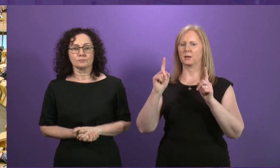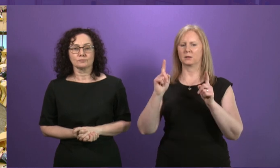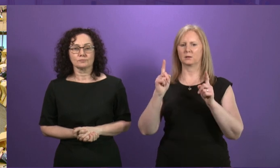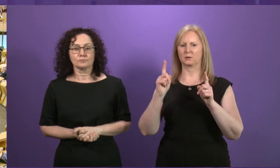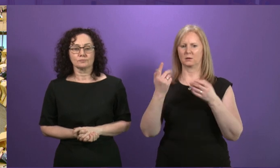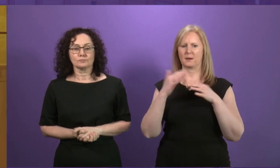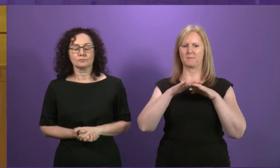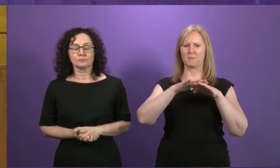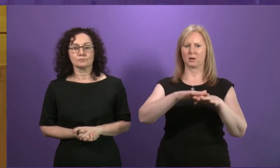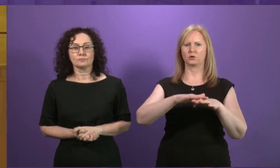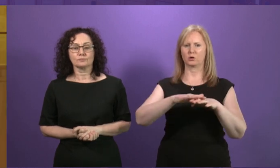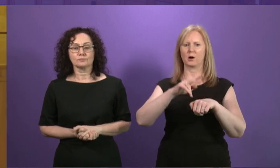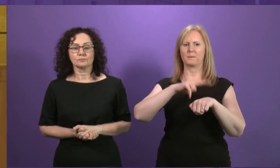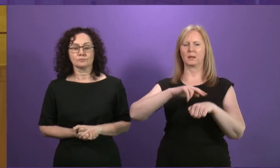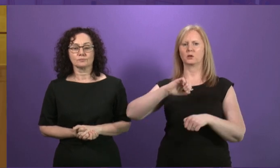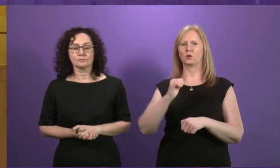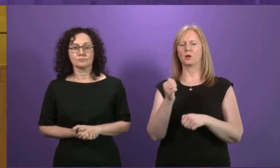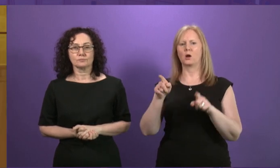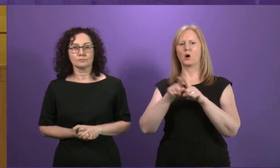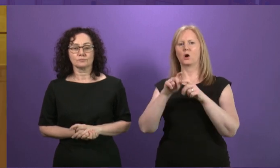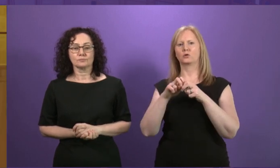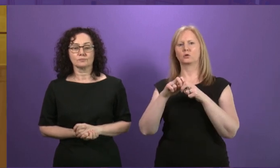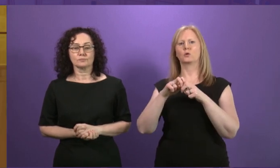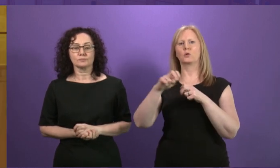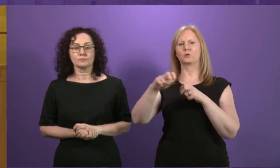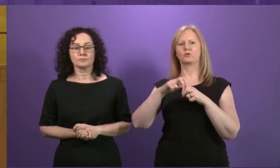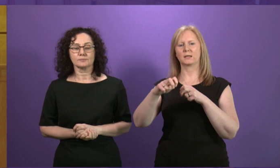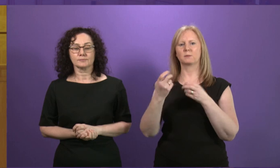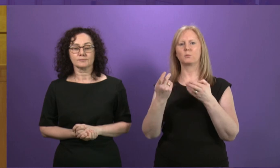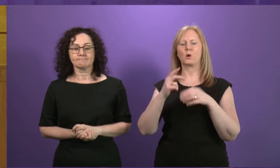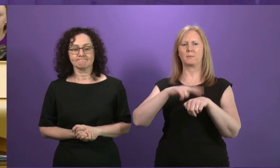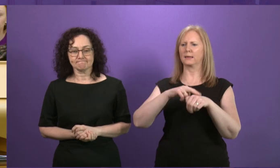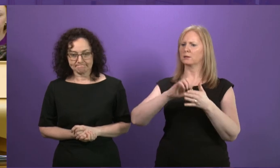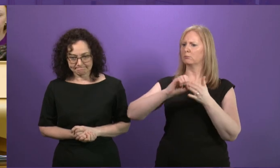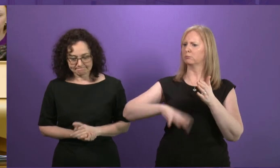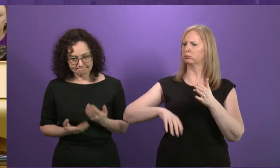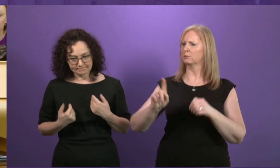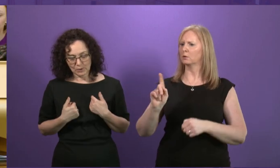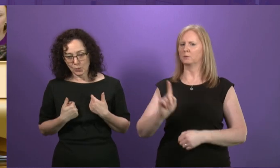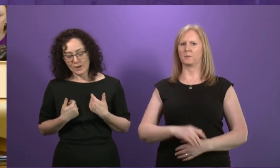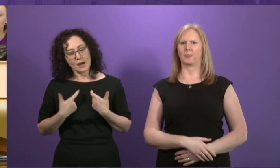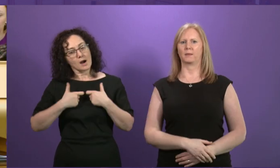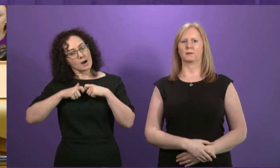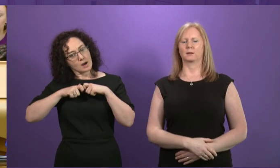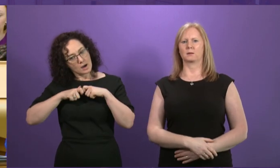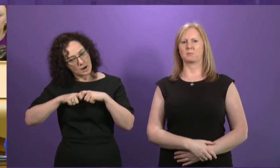of Police Scotland and the British Transport Police has been permanently abandoned. The First Minister (Nicola Sturgeon): We remain committed to the devolution of railway